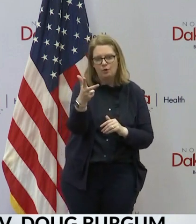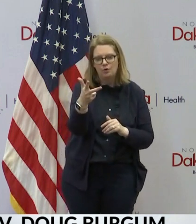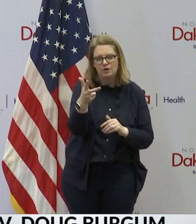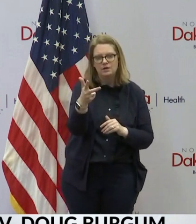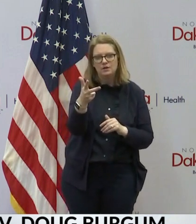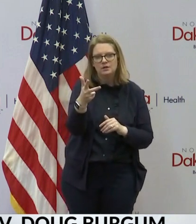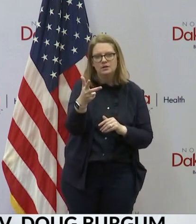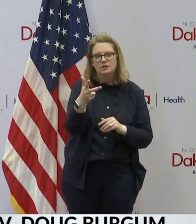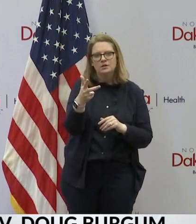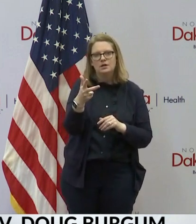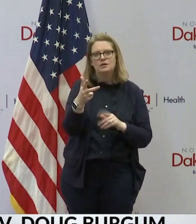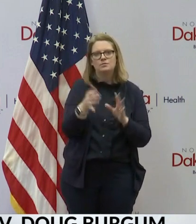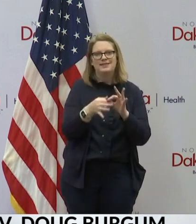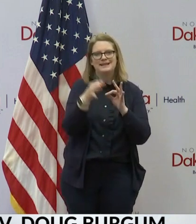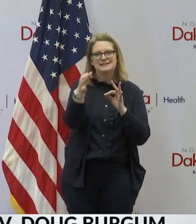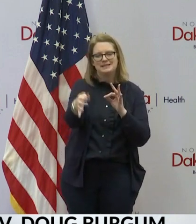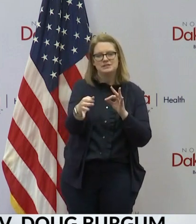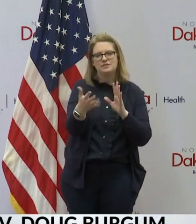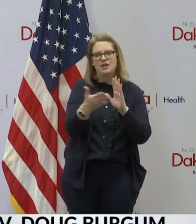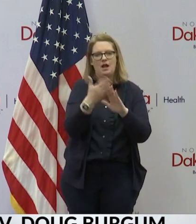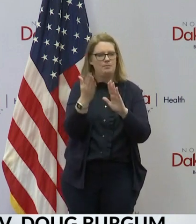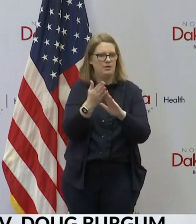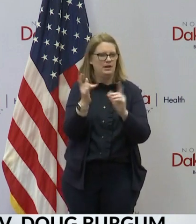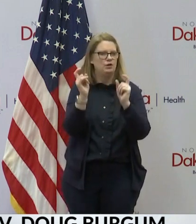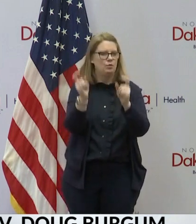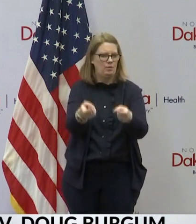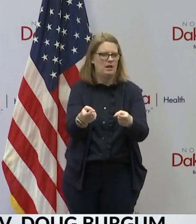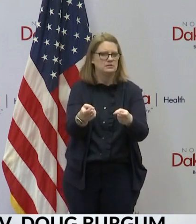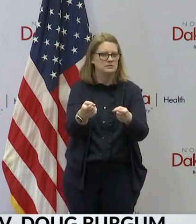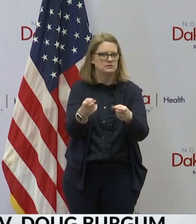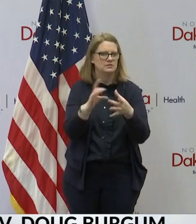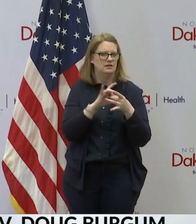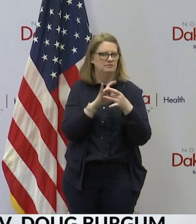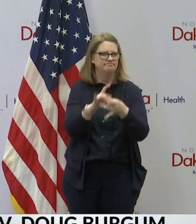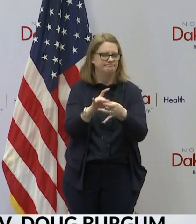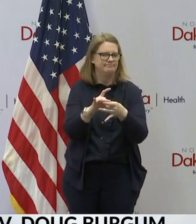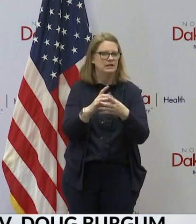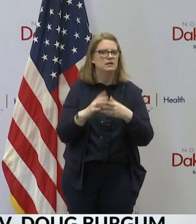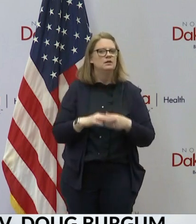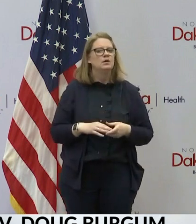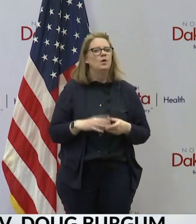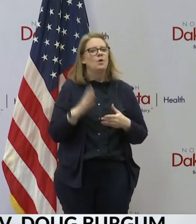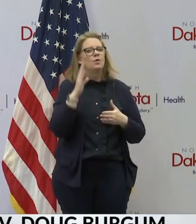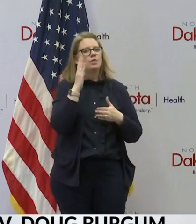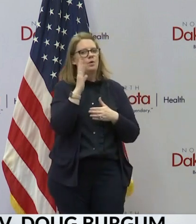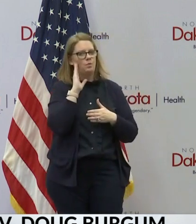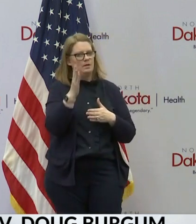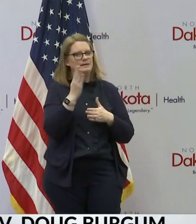DISTANCING. THOSE MODIFIED PRACTICES WILL REMAIN IN EFFECT AT LEAST THROUGH JULY 3rd COINCIDING WITH